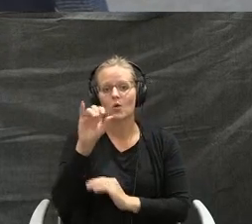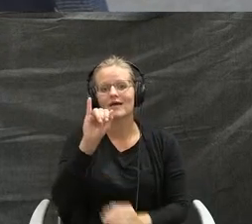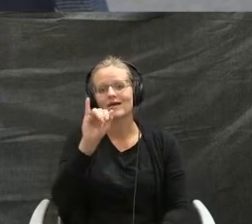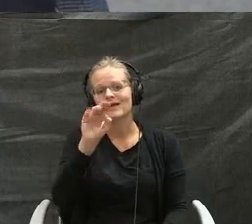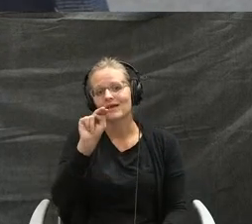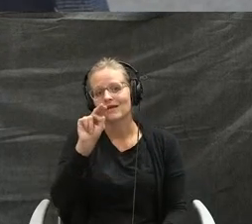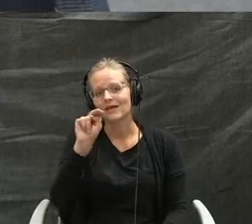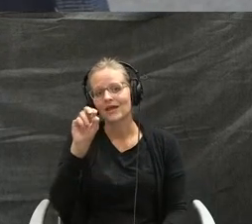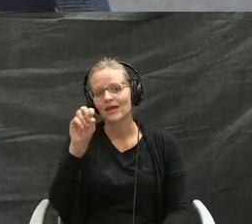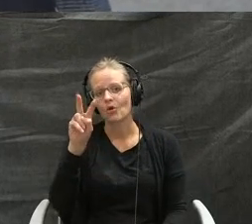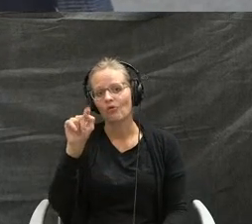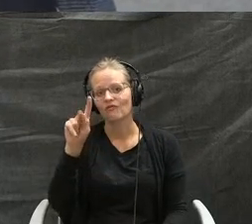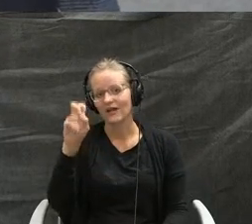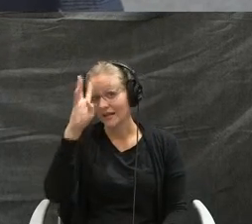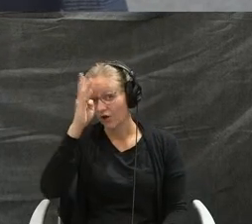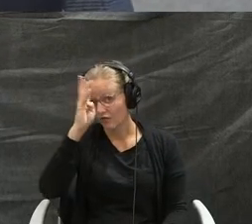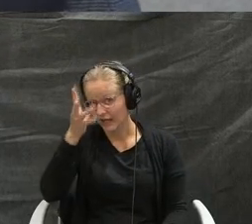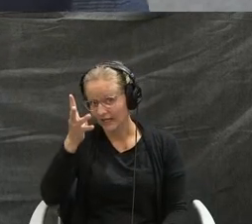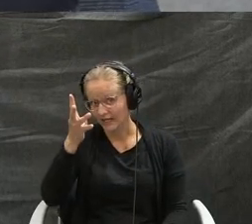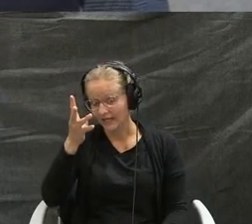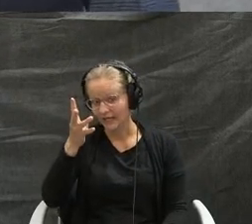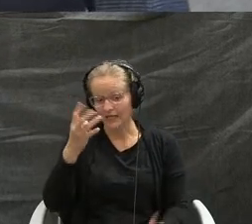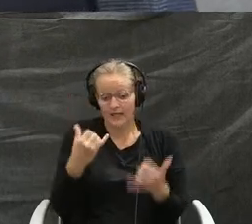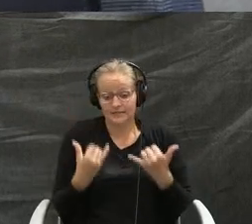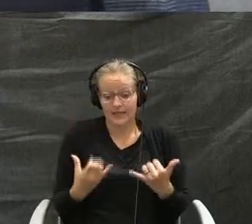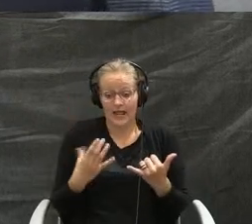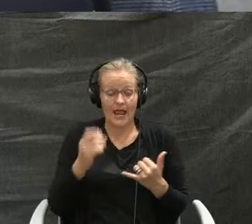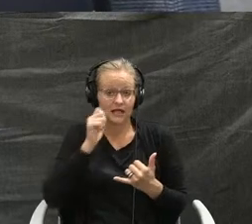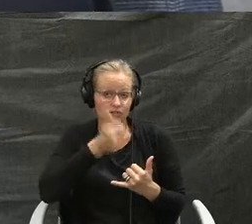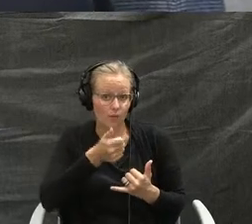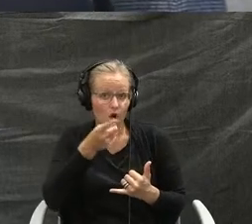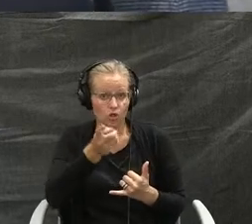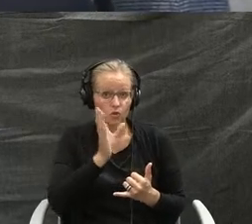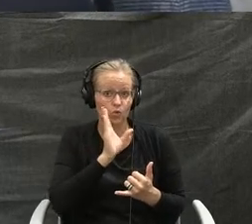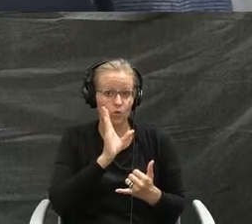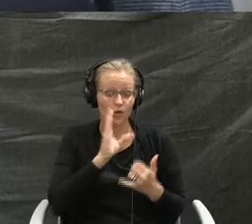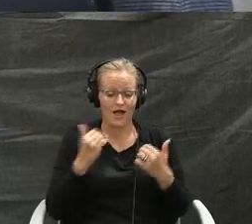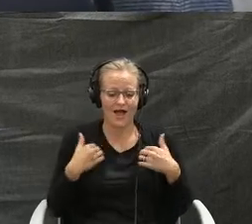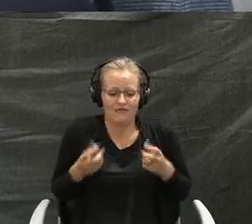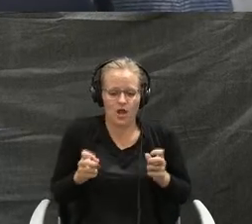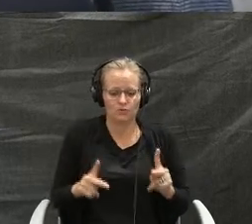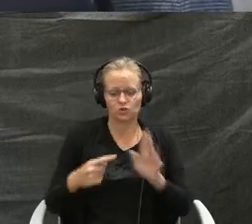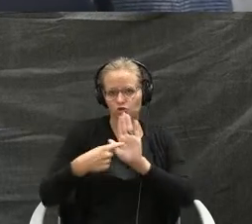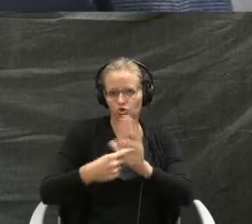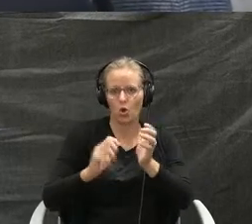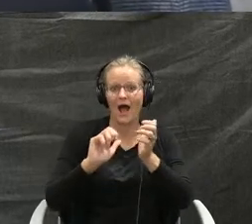opportunity to show how innovative the Minne, Tonka public schools can be. You will choose one of Seven